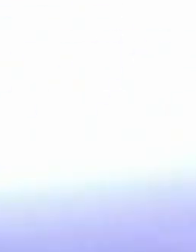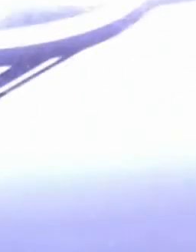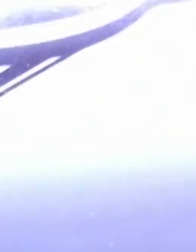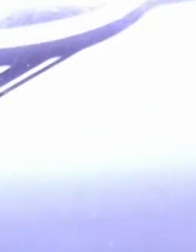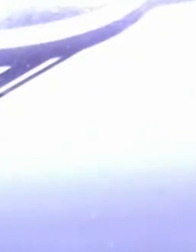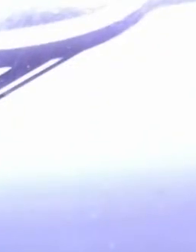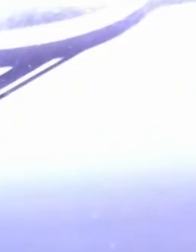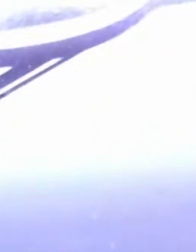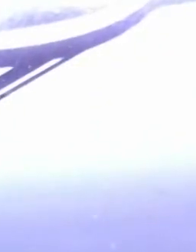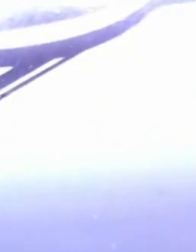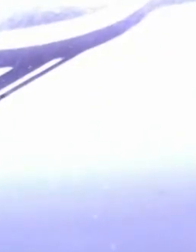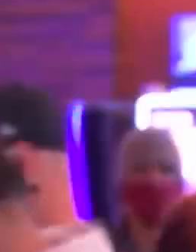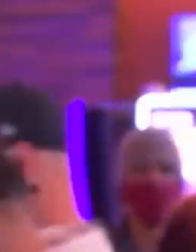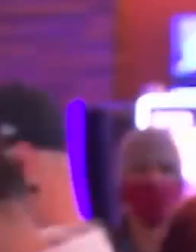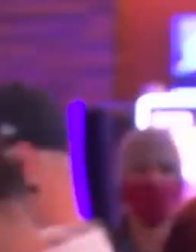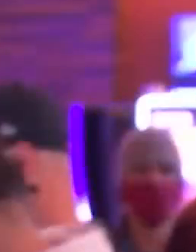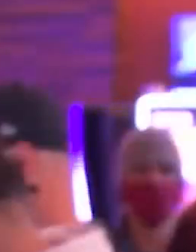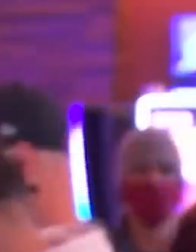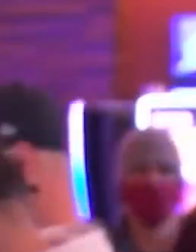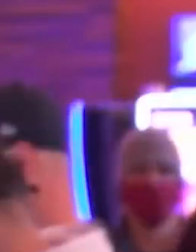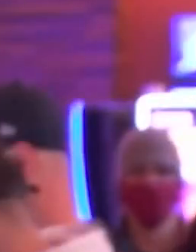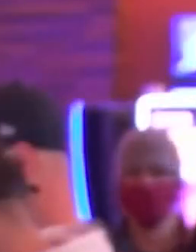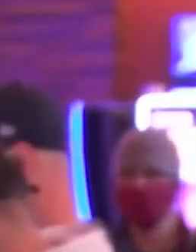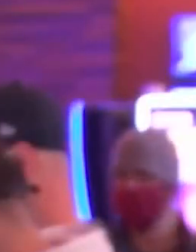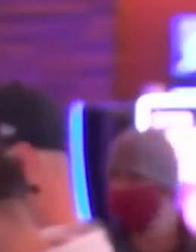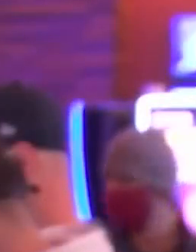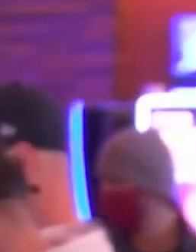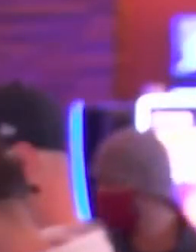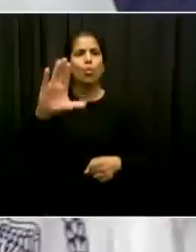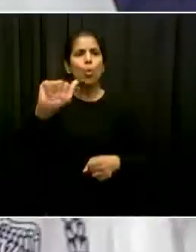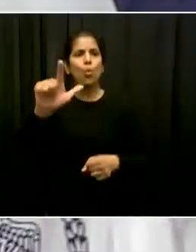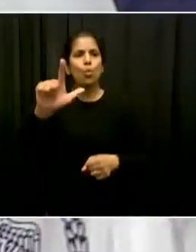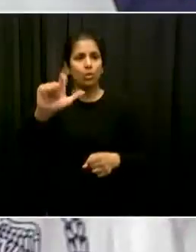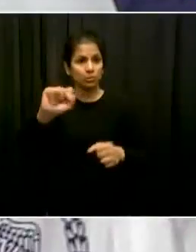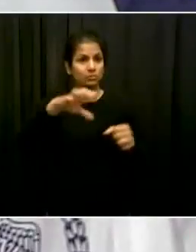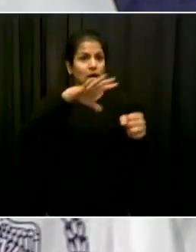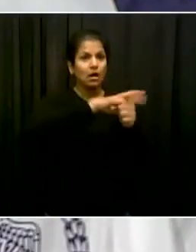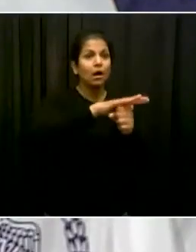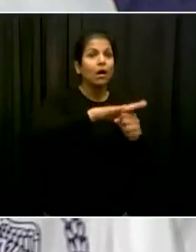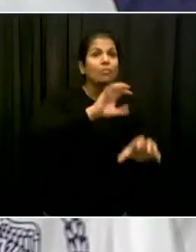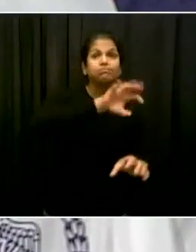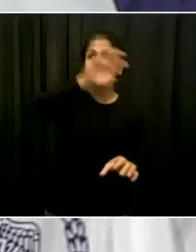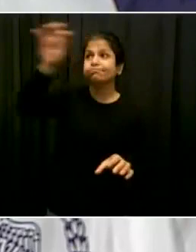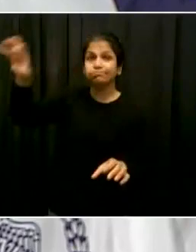calls for the legalization of mobile sports betting. Plus casinos downstate possibly New